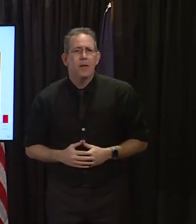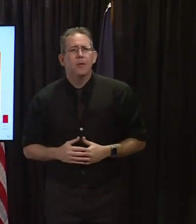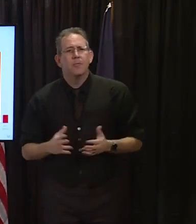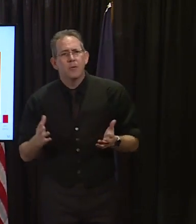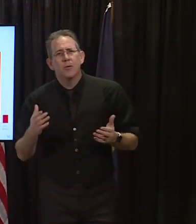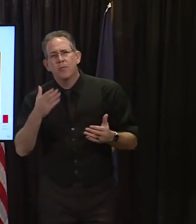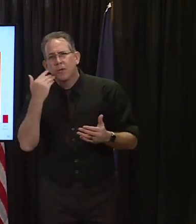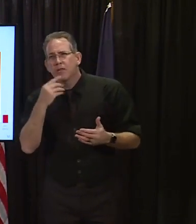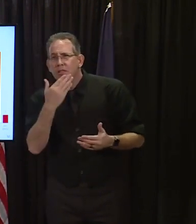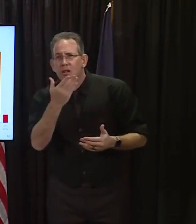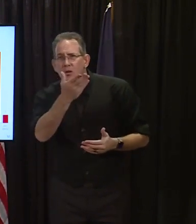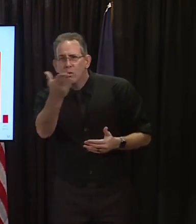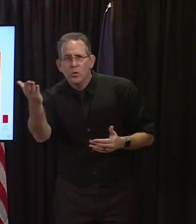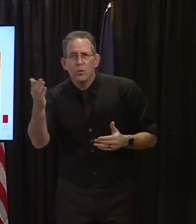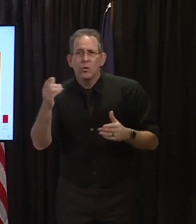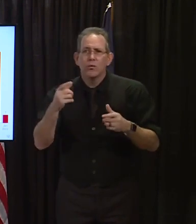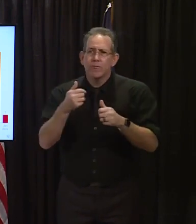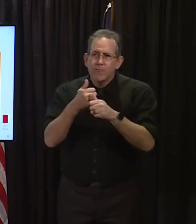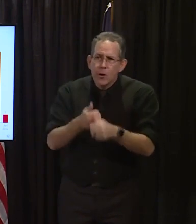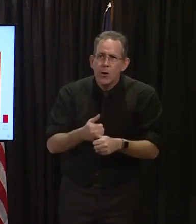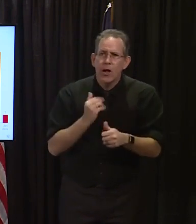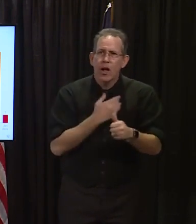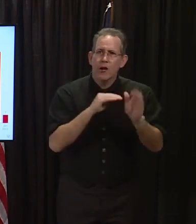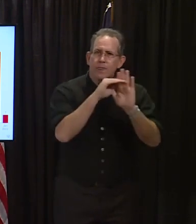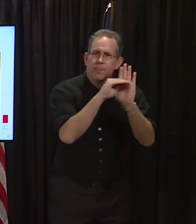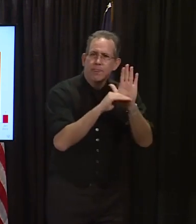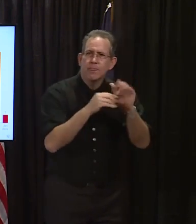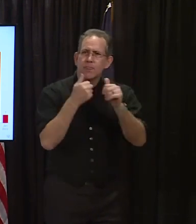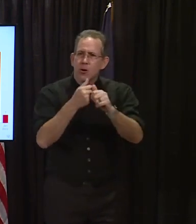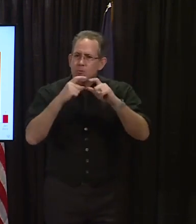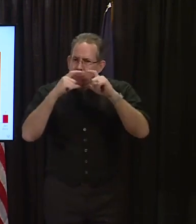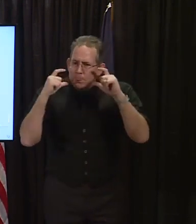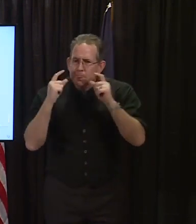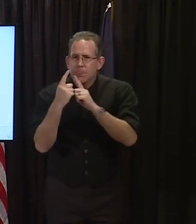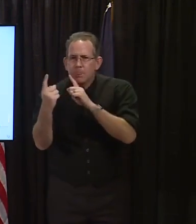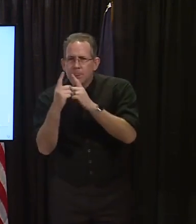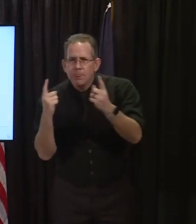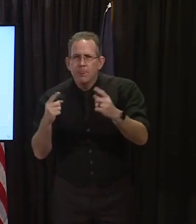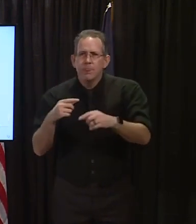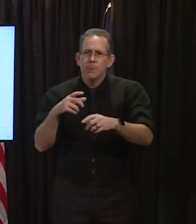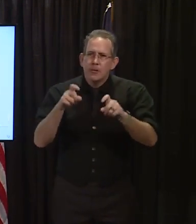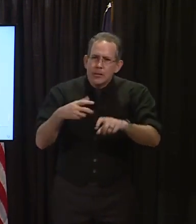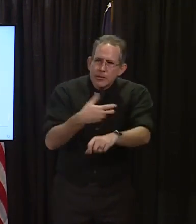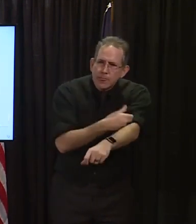getting vaccinated and getting boosted. So another fatality slide, looking at